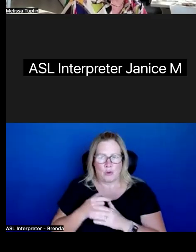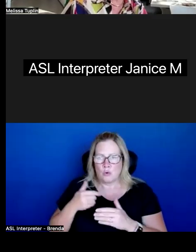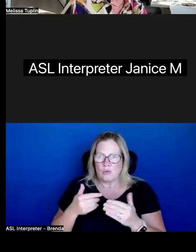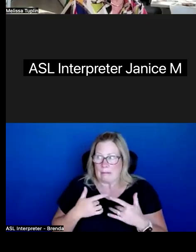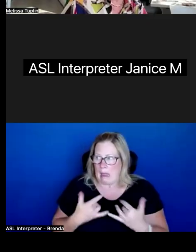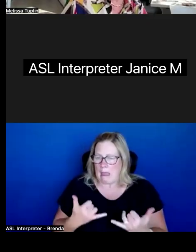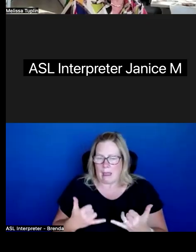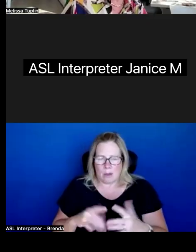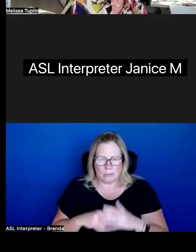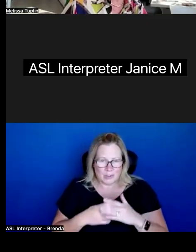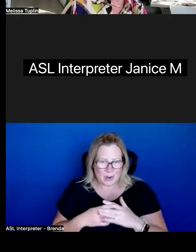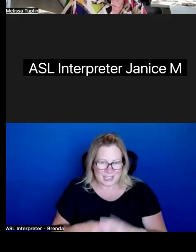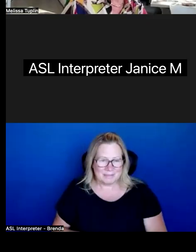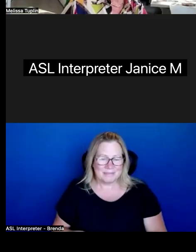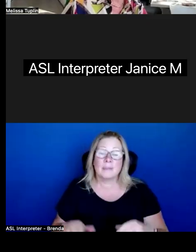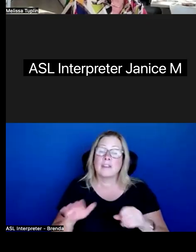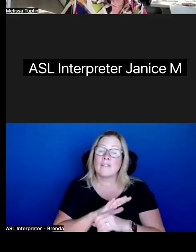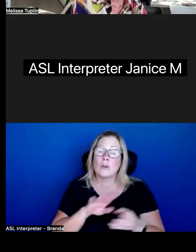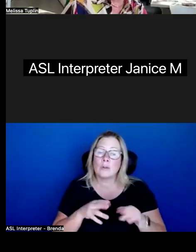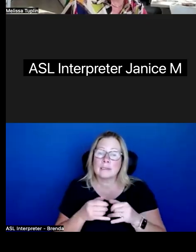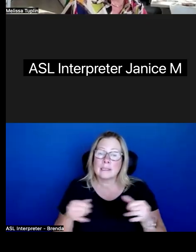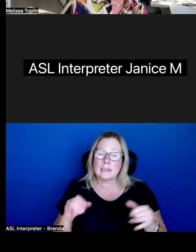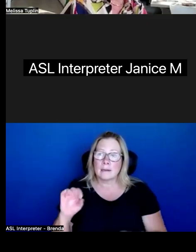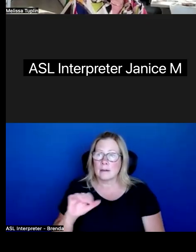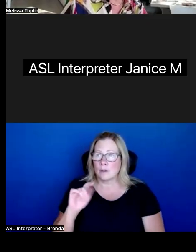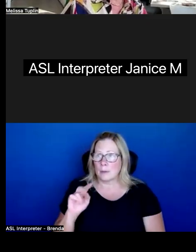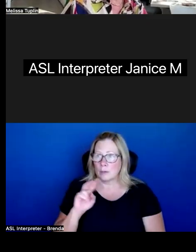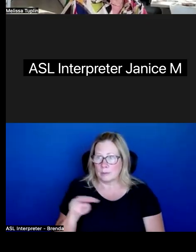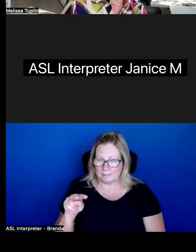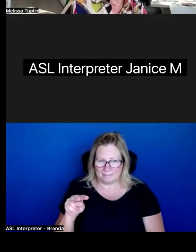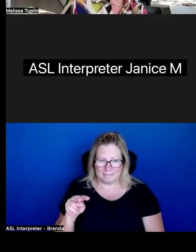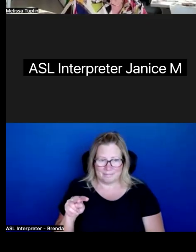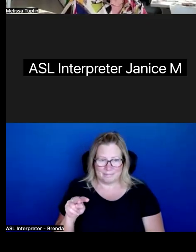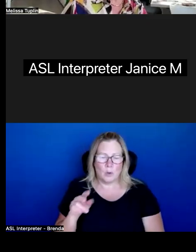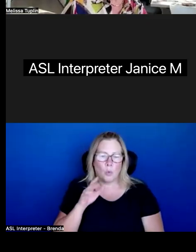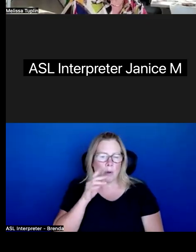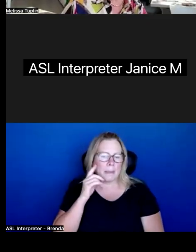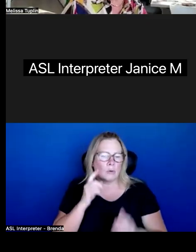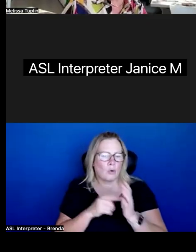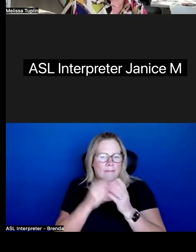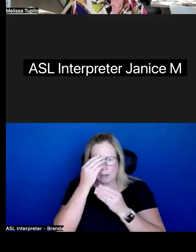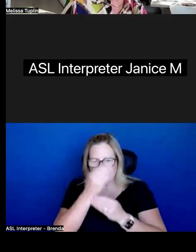The full application deadline is October 22nd. You'll be notified of the results by mid-December,